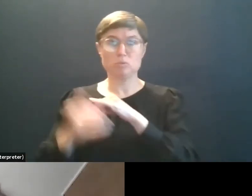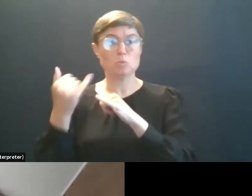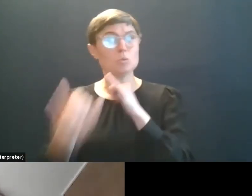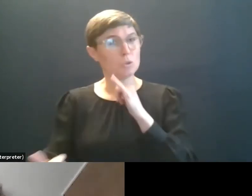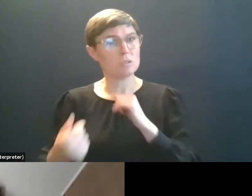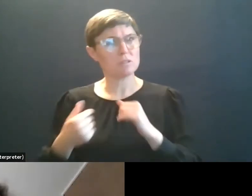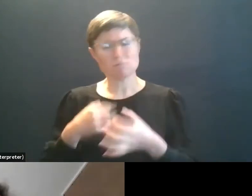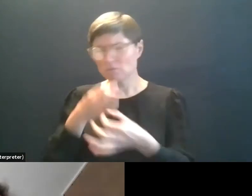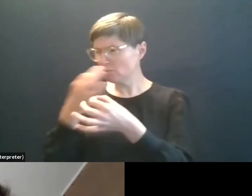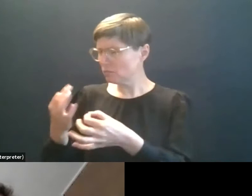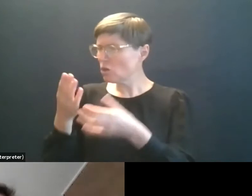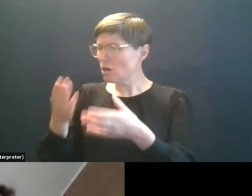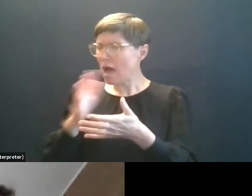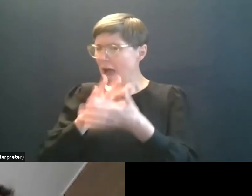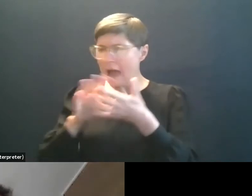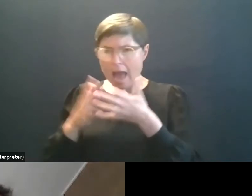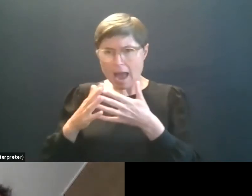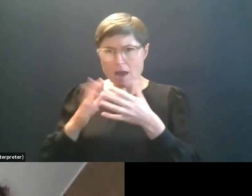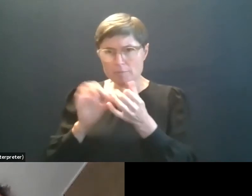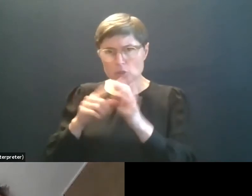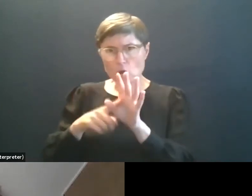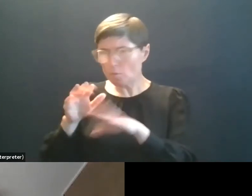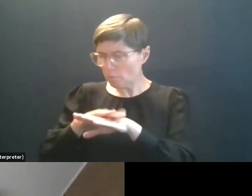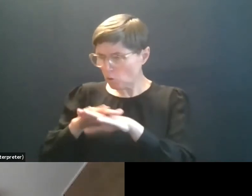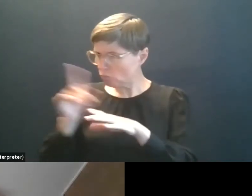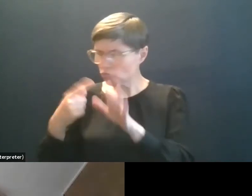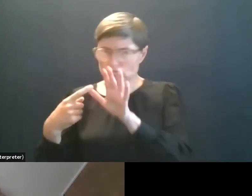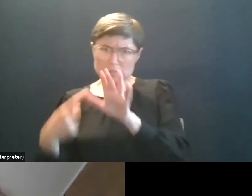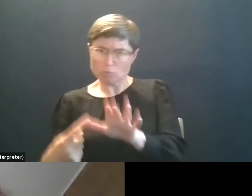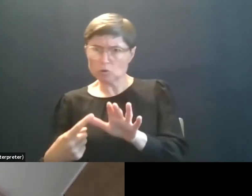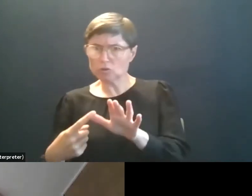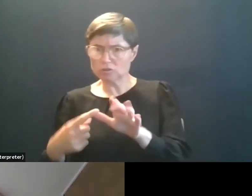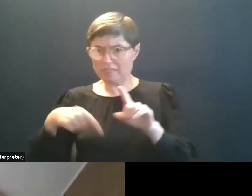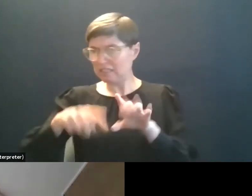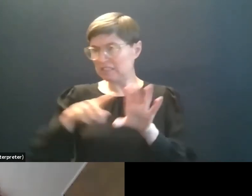responded to the mental health challenge and how have the community's needs evolved as